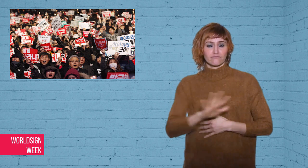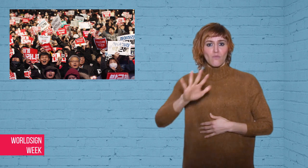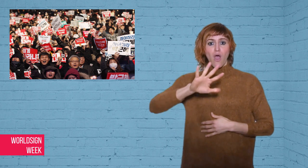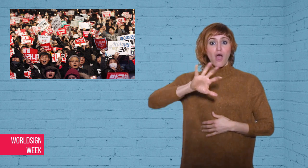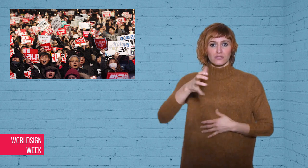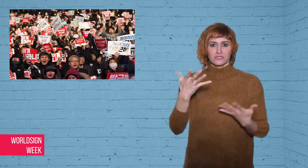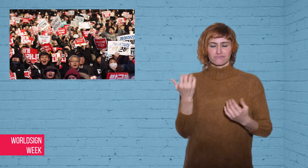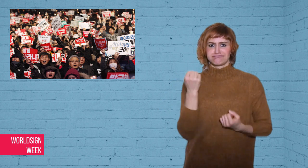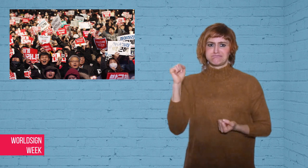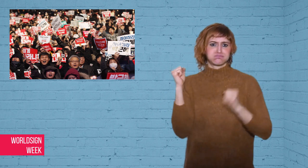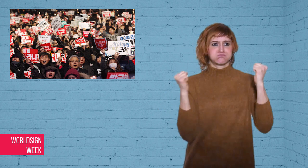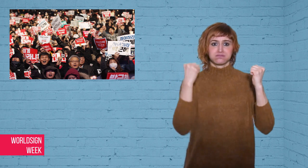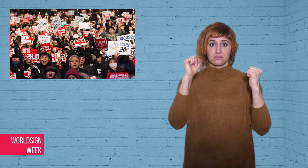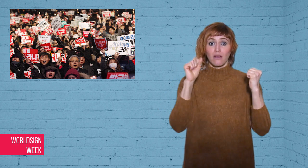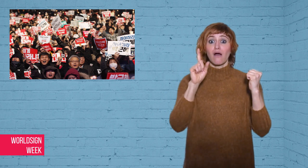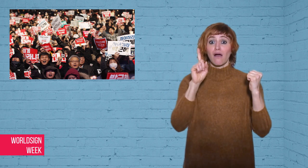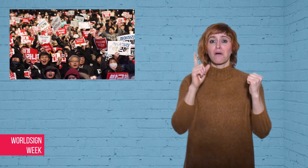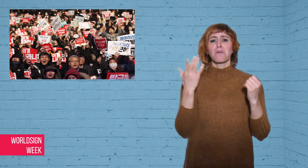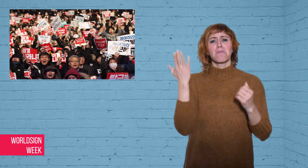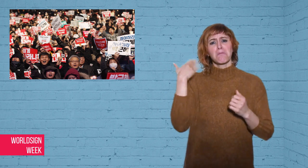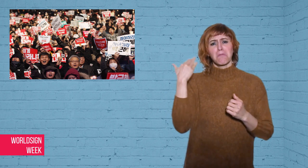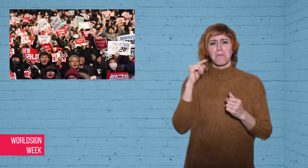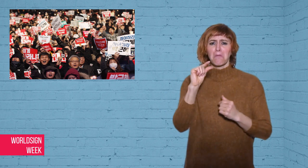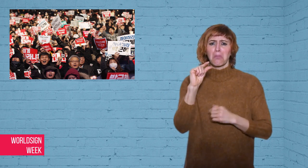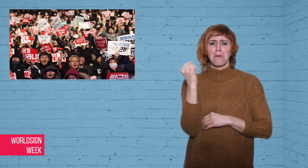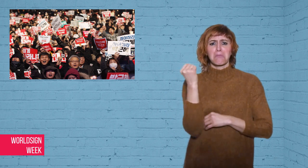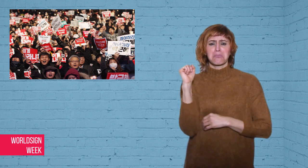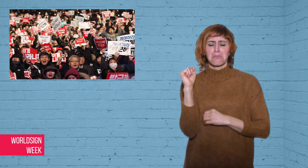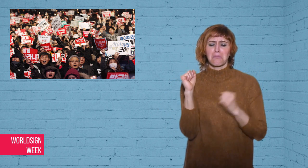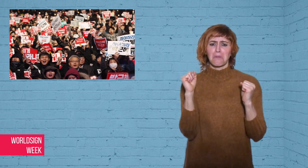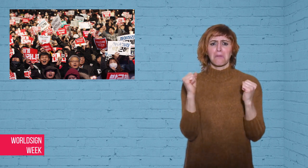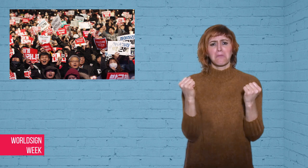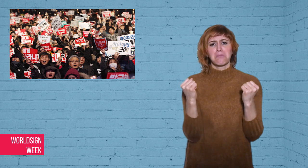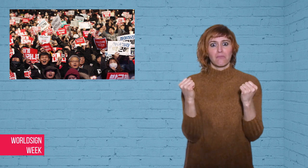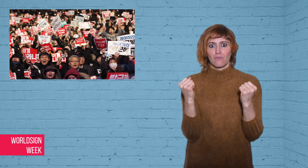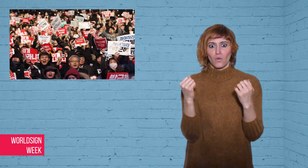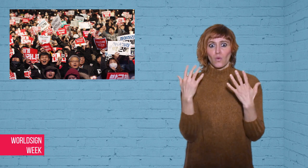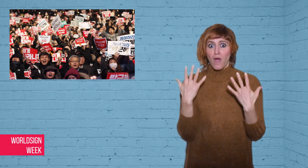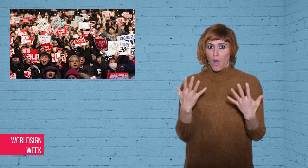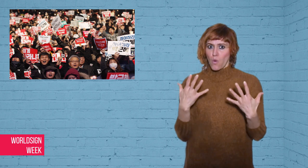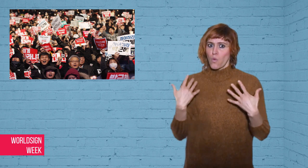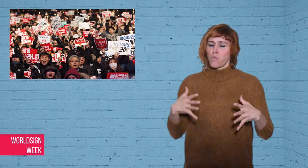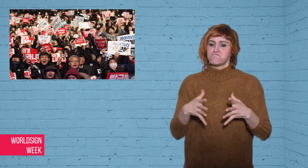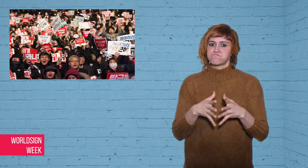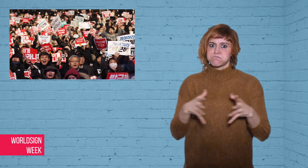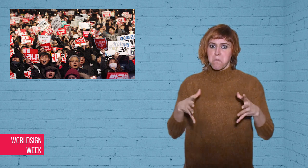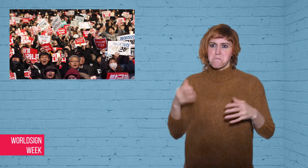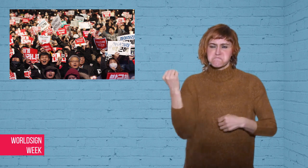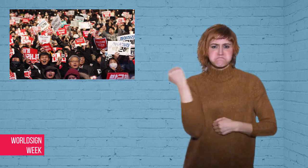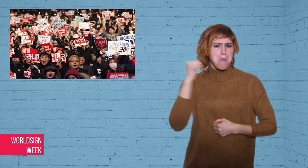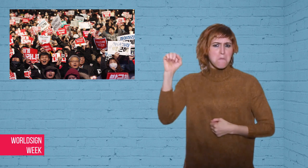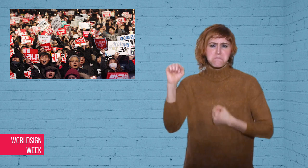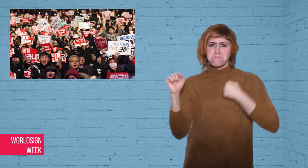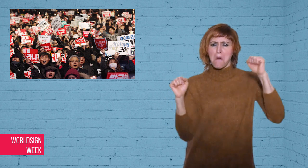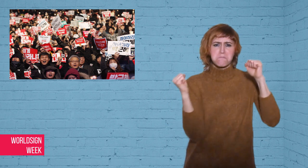Will Park listen or will she keep ignoring